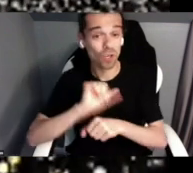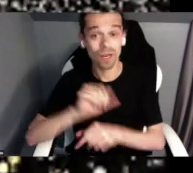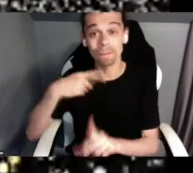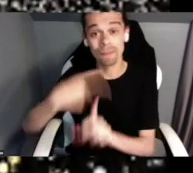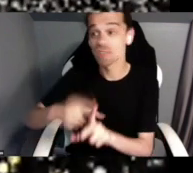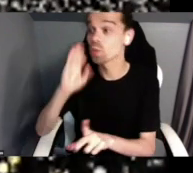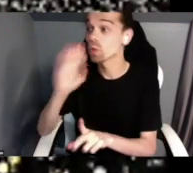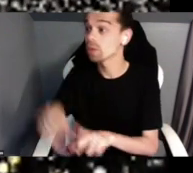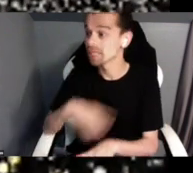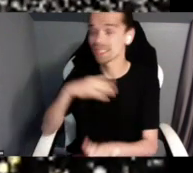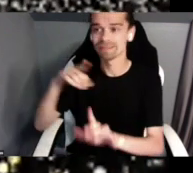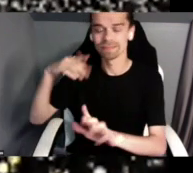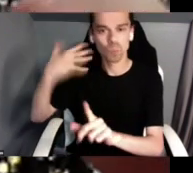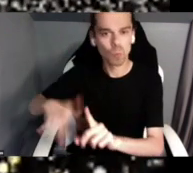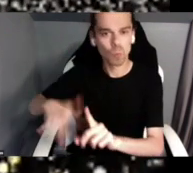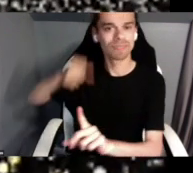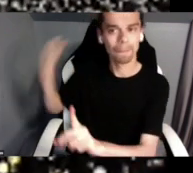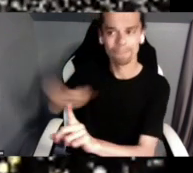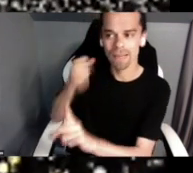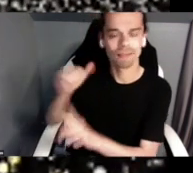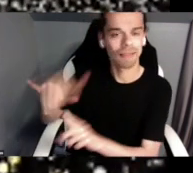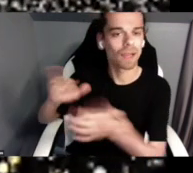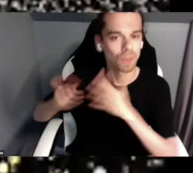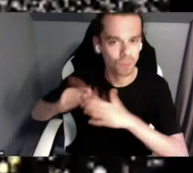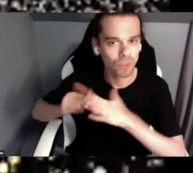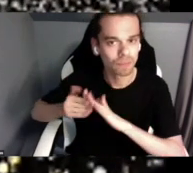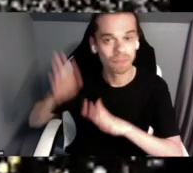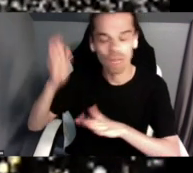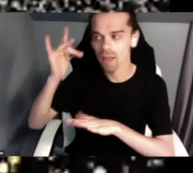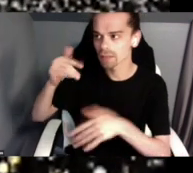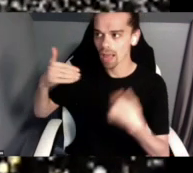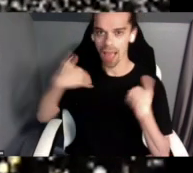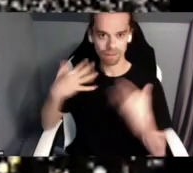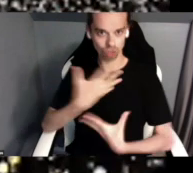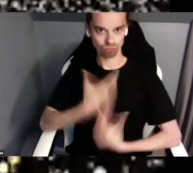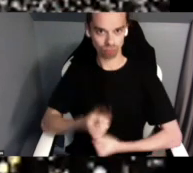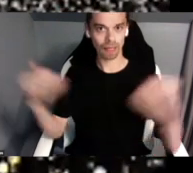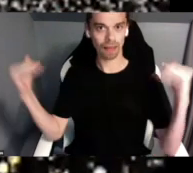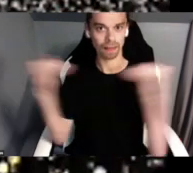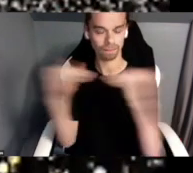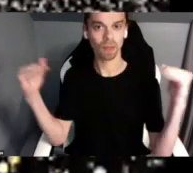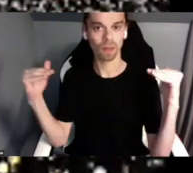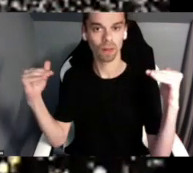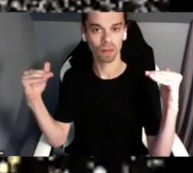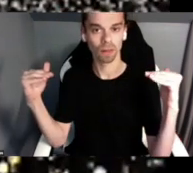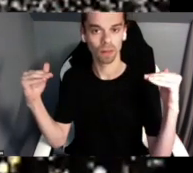penetrate that community because there's that trust level built and moving forward,